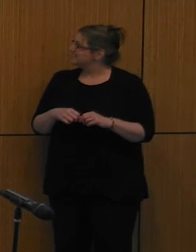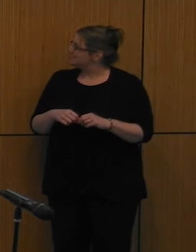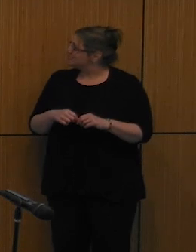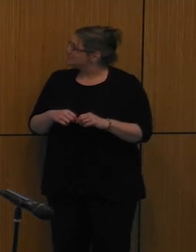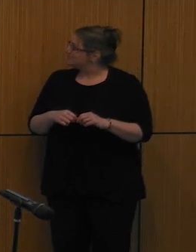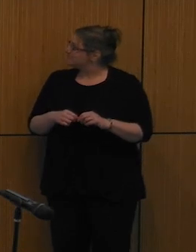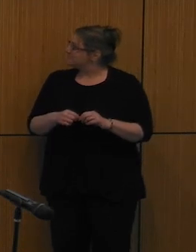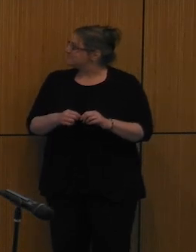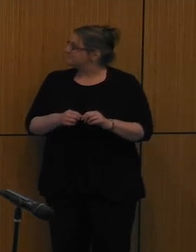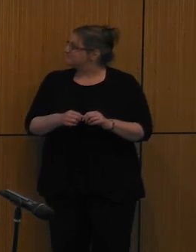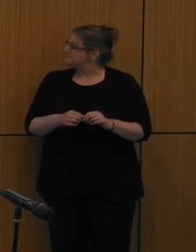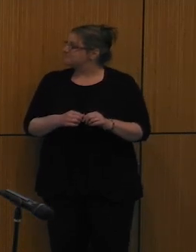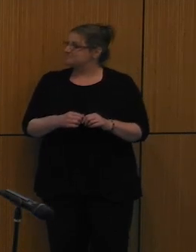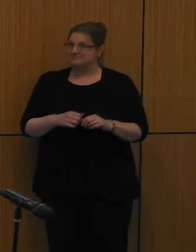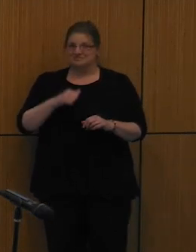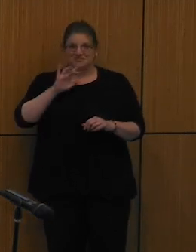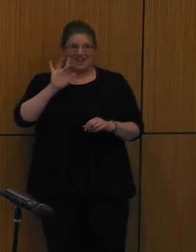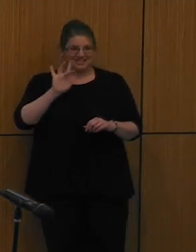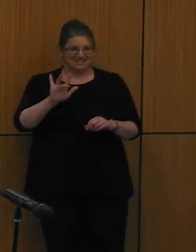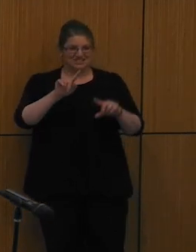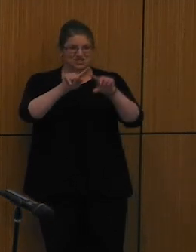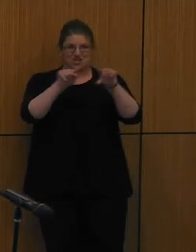It's not a touch screen, unfortunately.